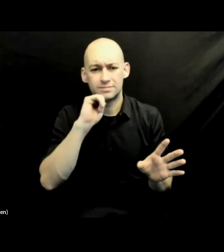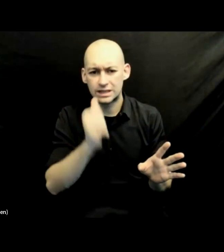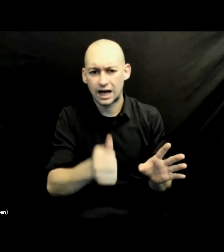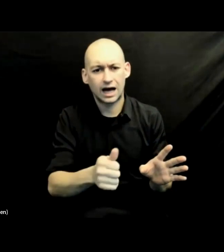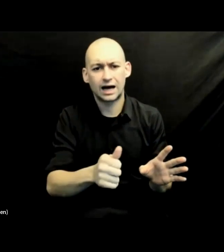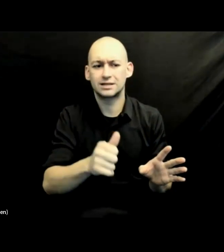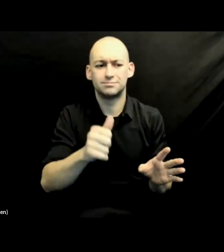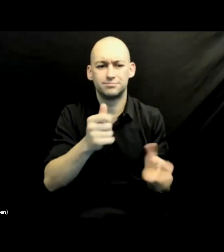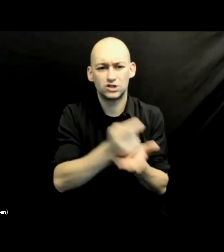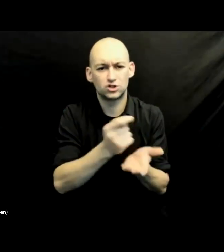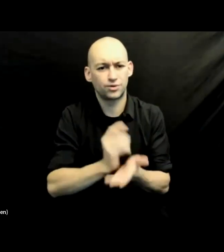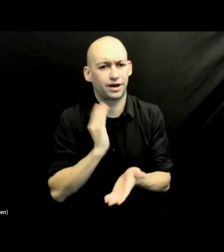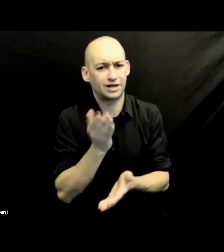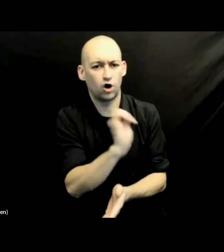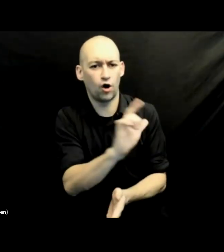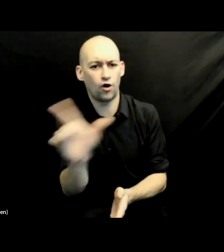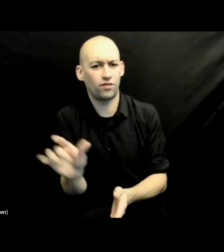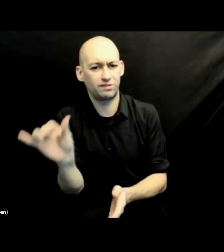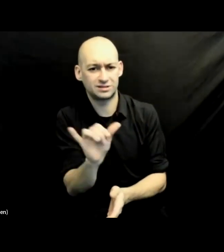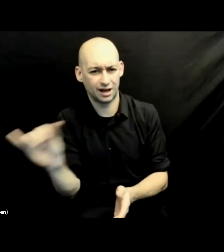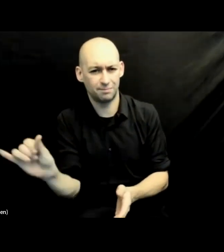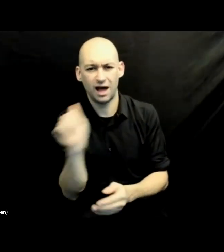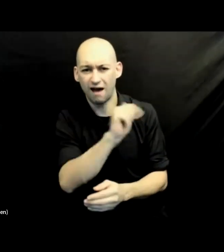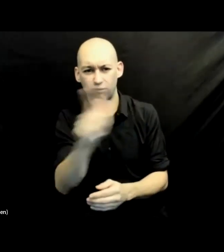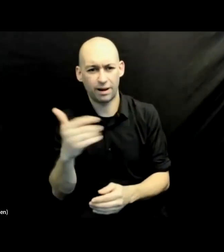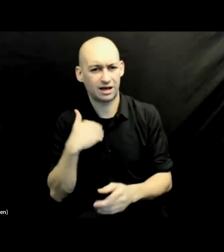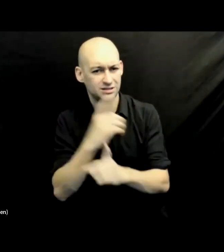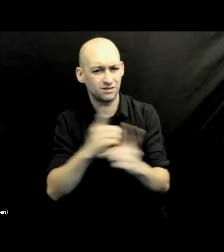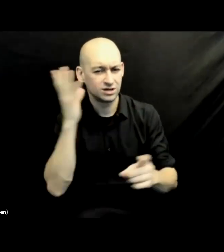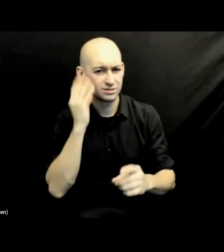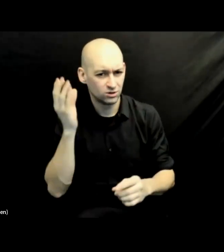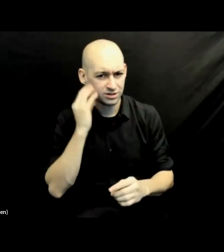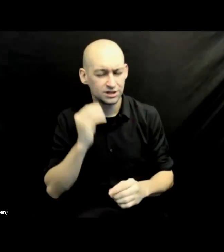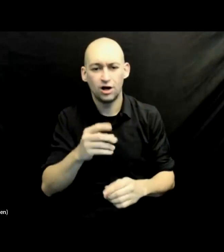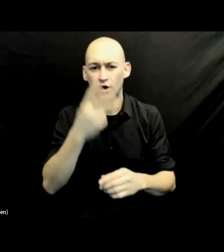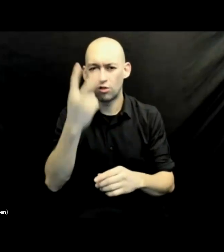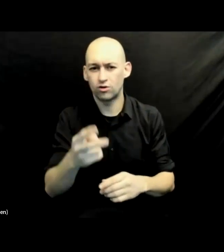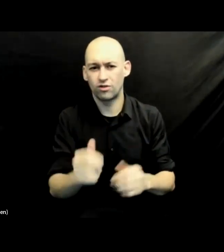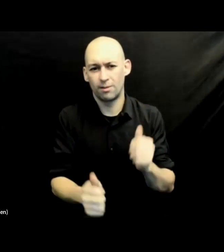treat us all necessarily equally when we look at the densest part of our urban areas and isolated